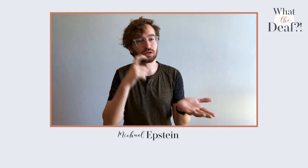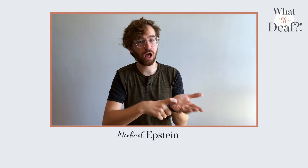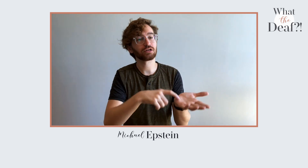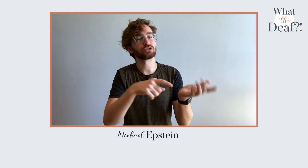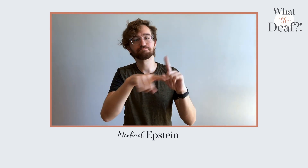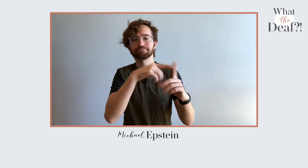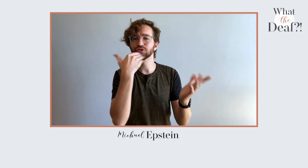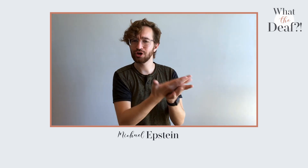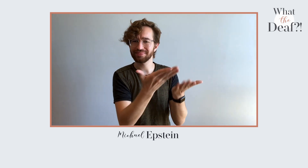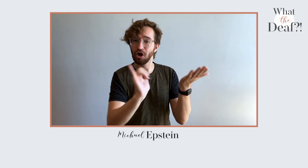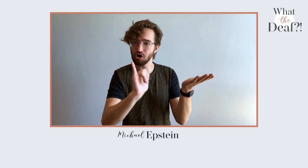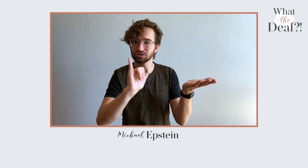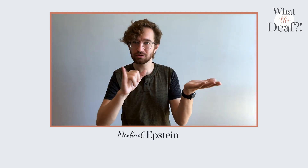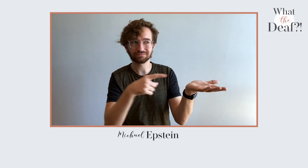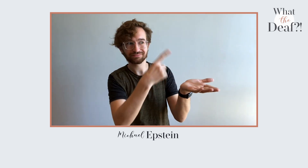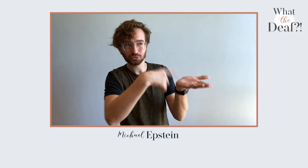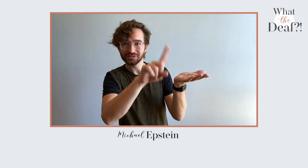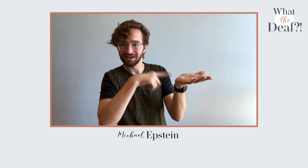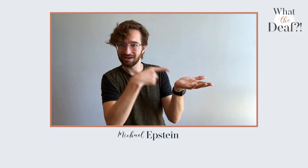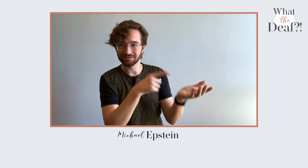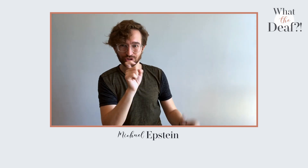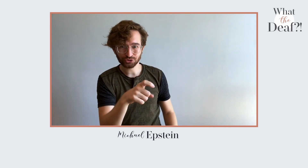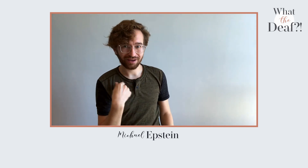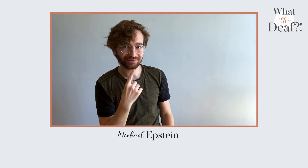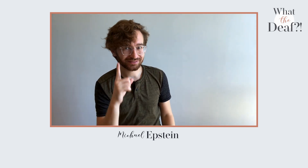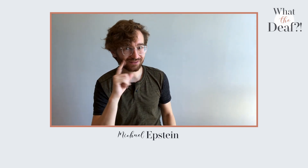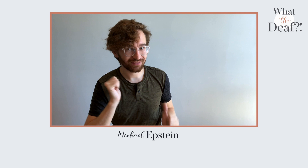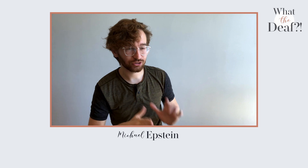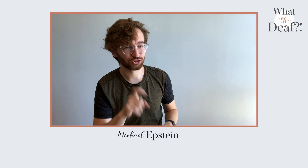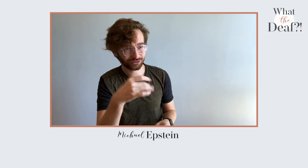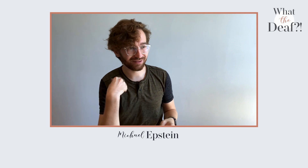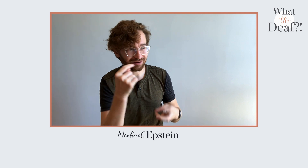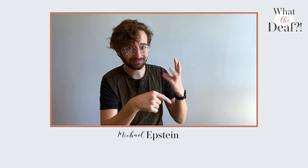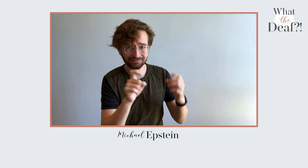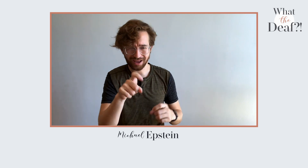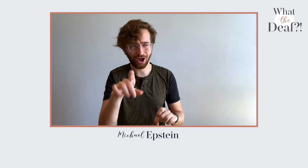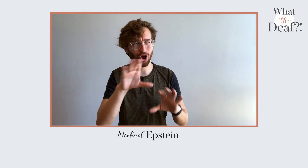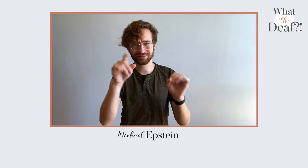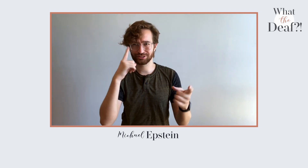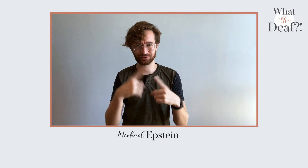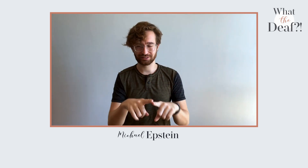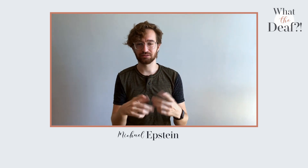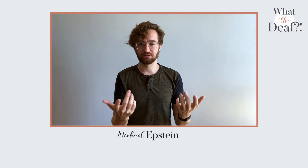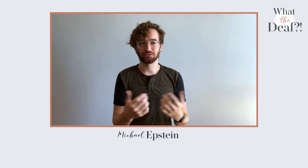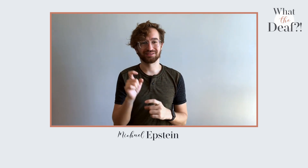and we can criticize. There should be a deaf actor in that role. So we have to create that balance